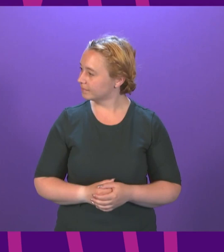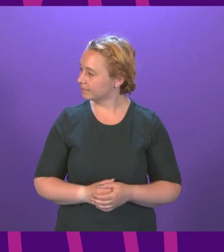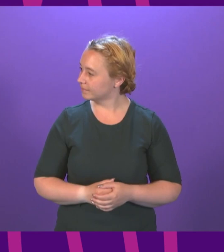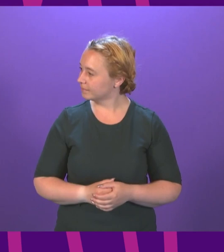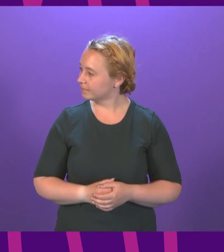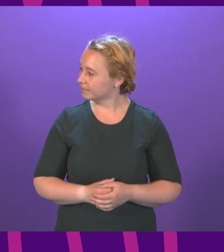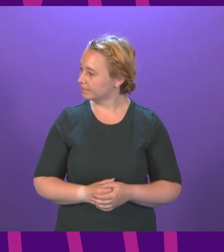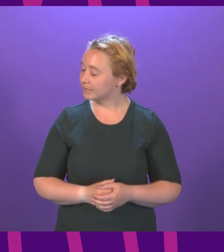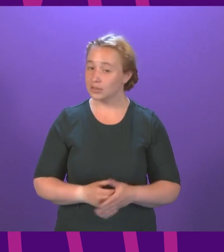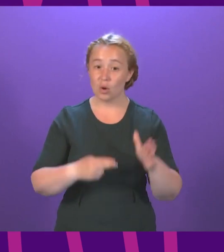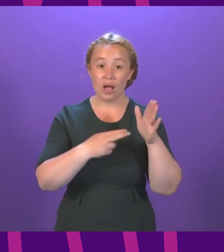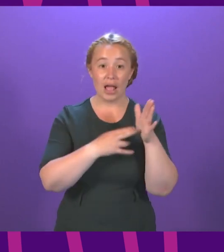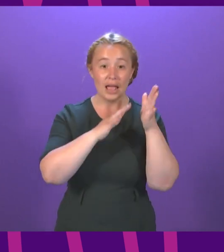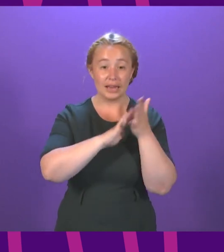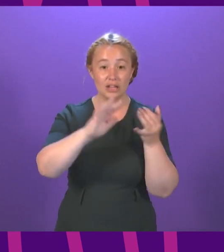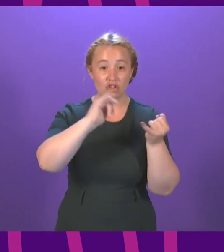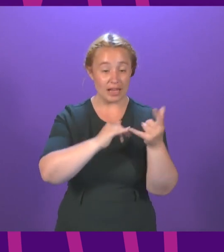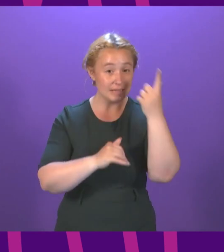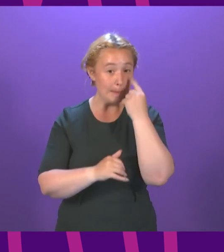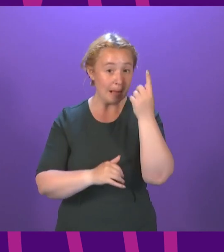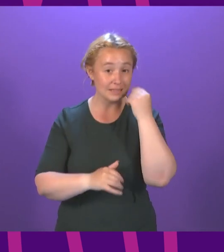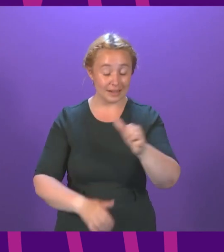the NHS, with regard to the capacity for planned operations